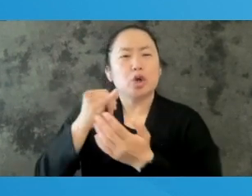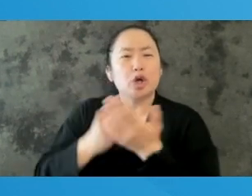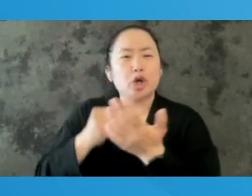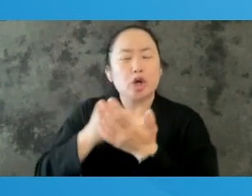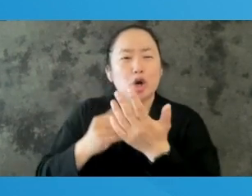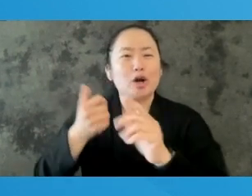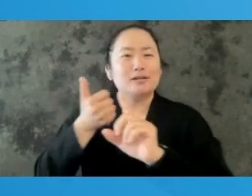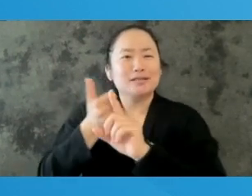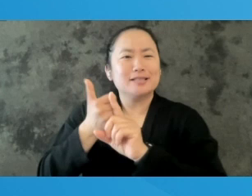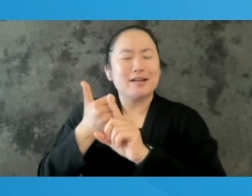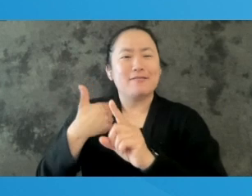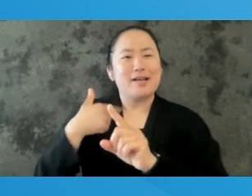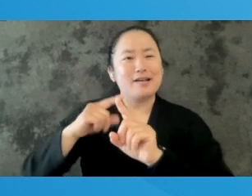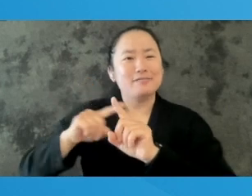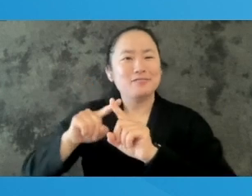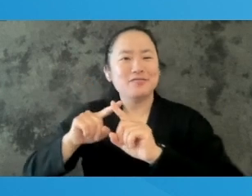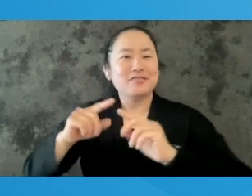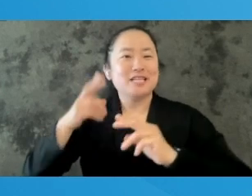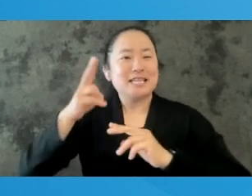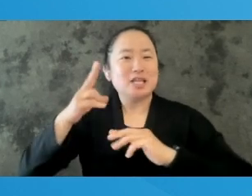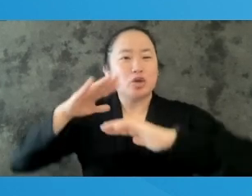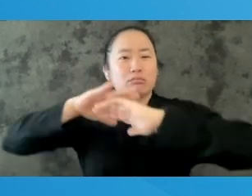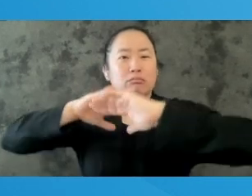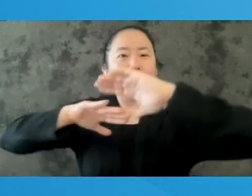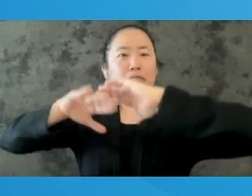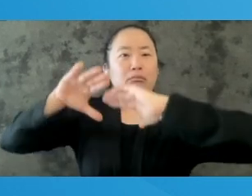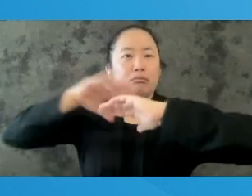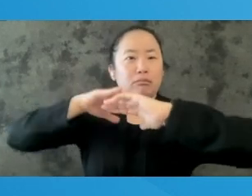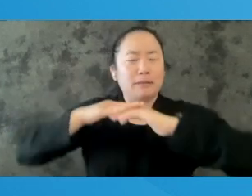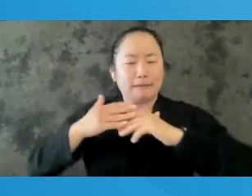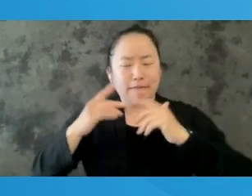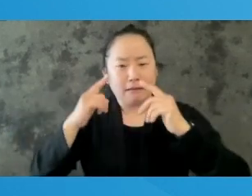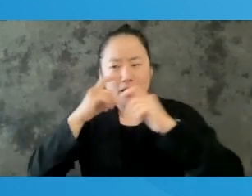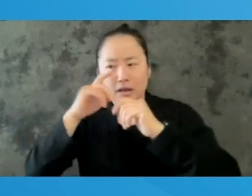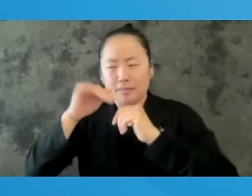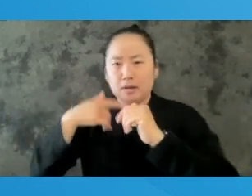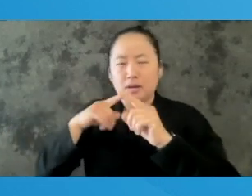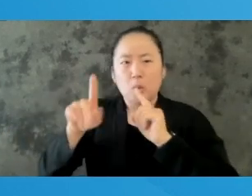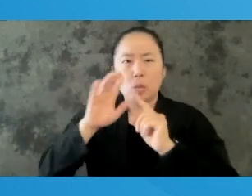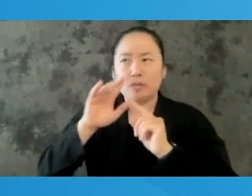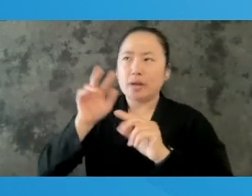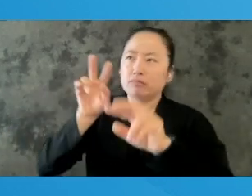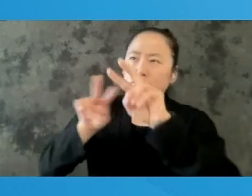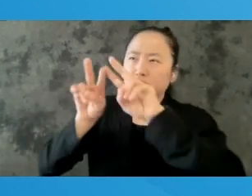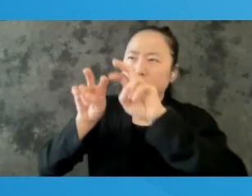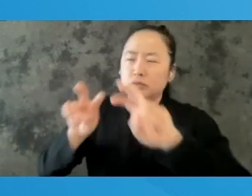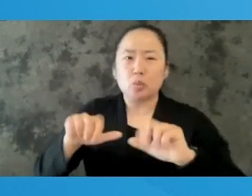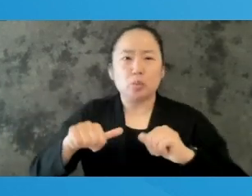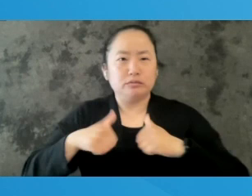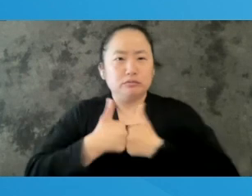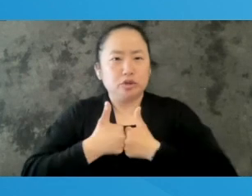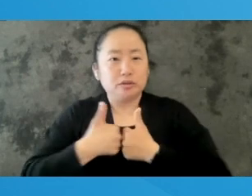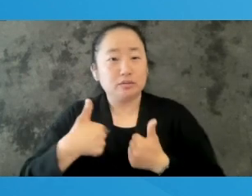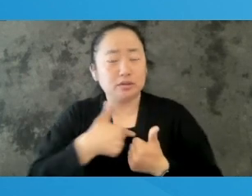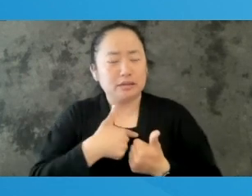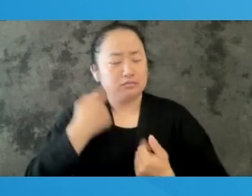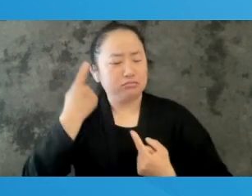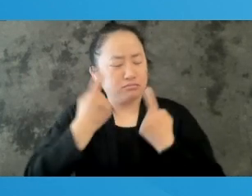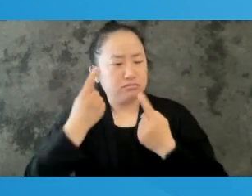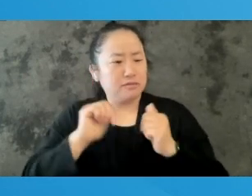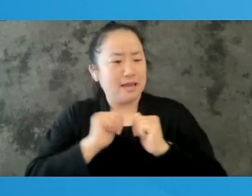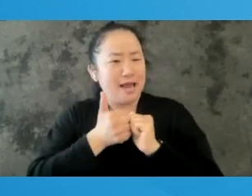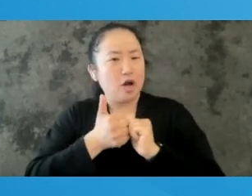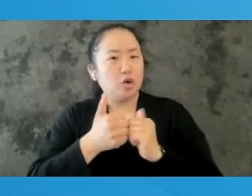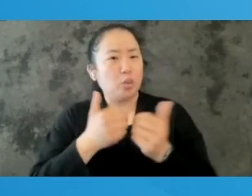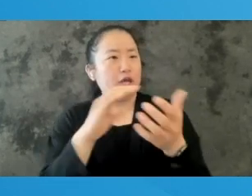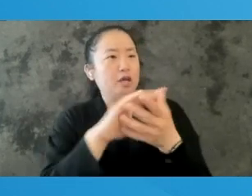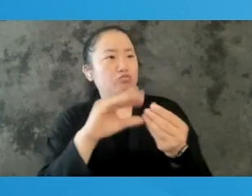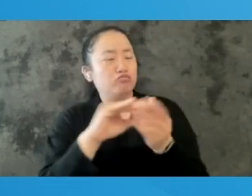perspective and challenging us to ask questions about how stories are told and remembered.